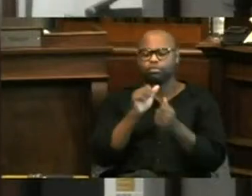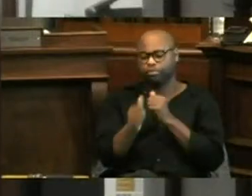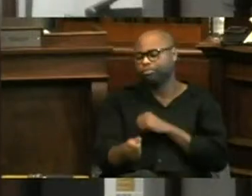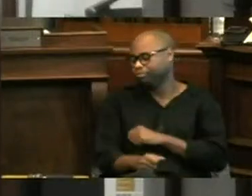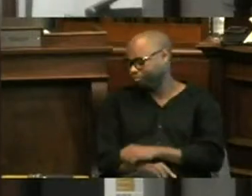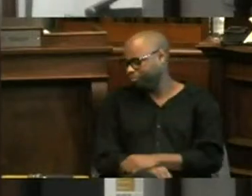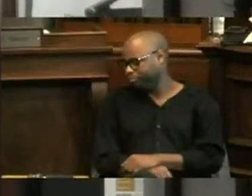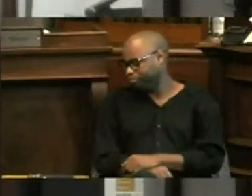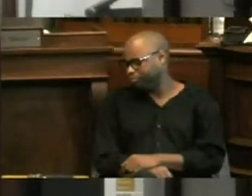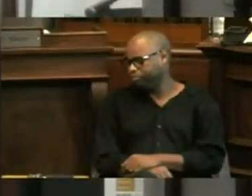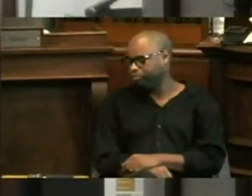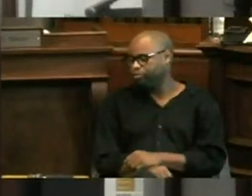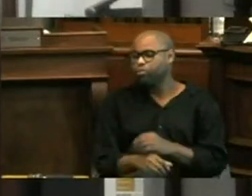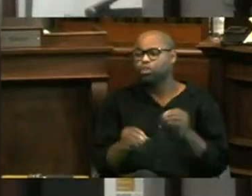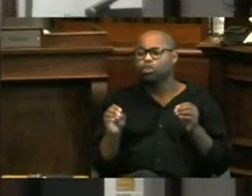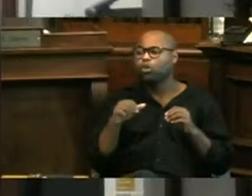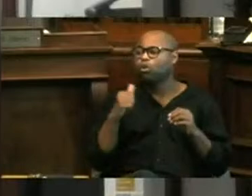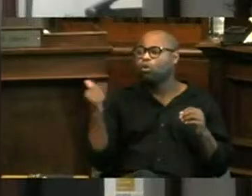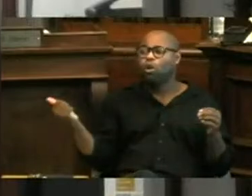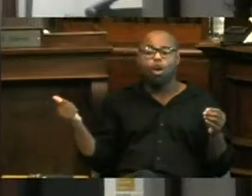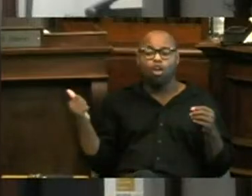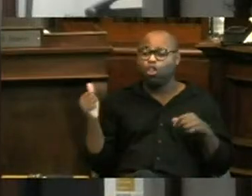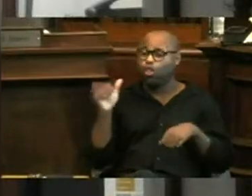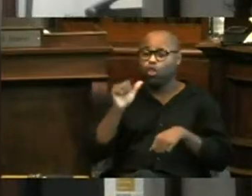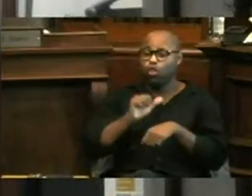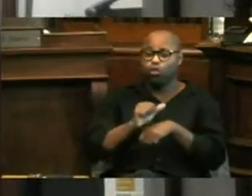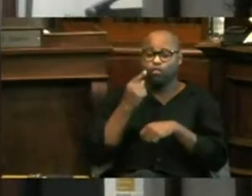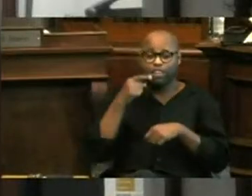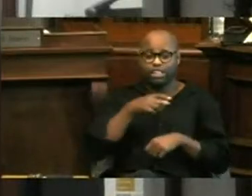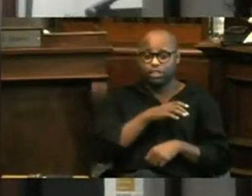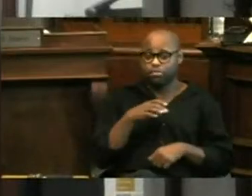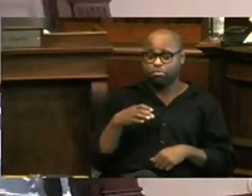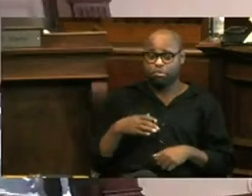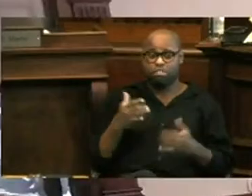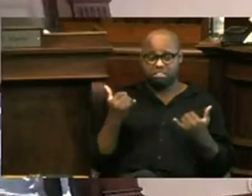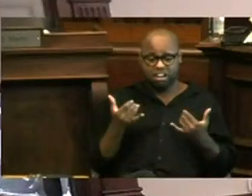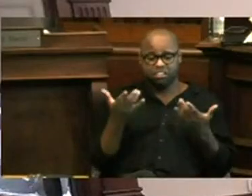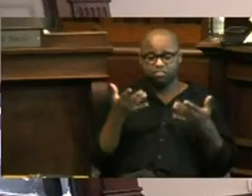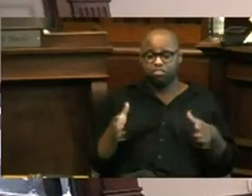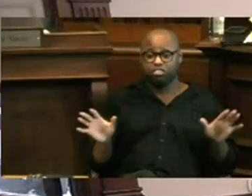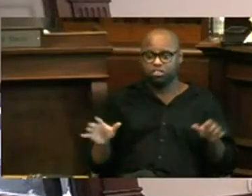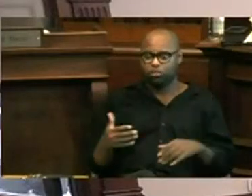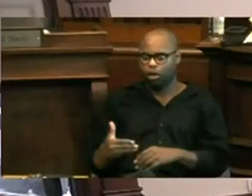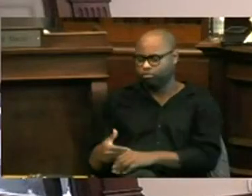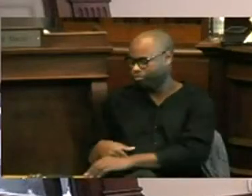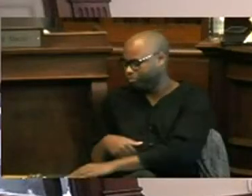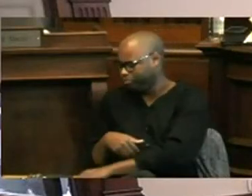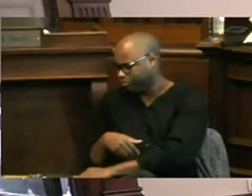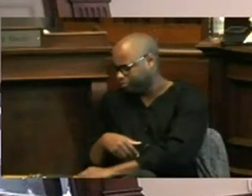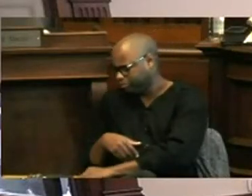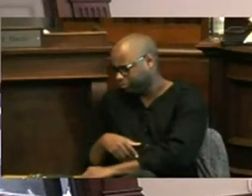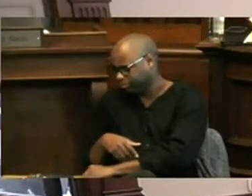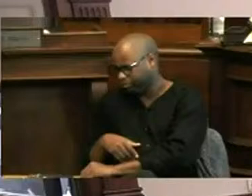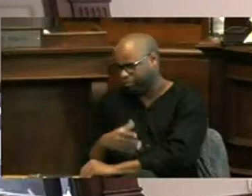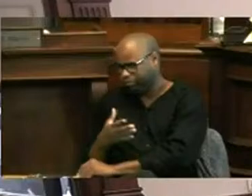say aye. Aye. All opposed? Please say nay. Introductory passes. With there being no